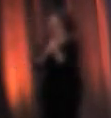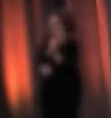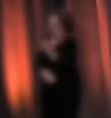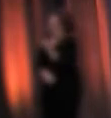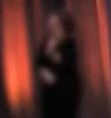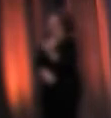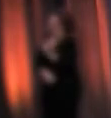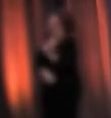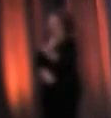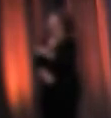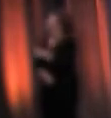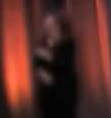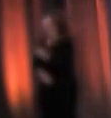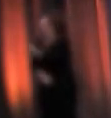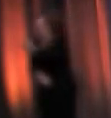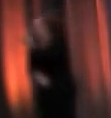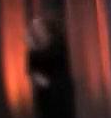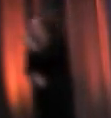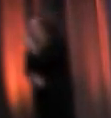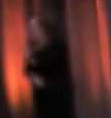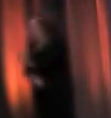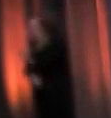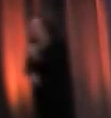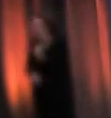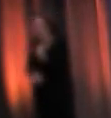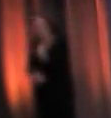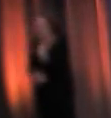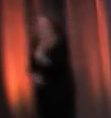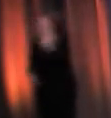on some familiar subjects. Through disability in design,